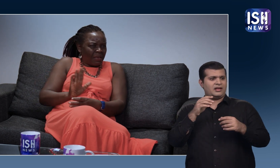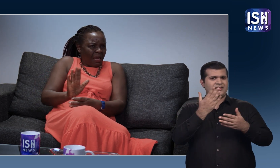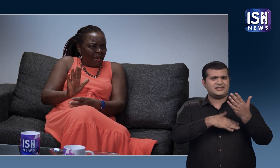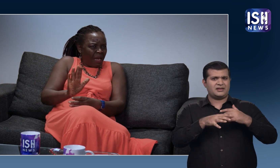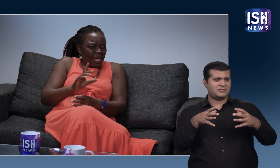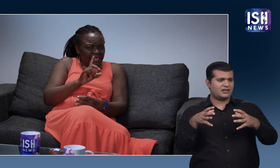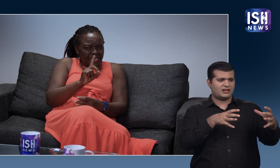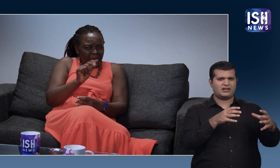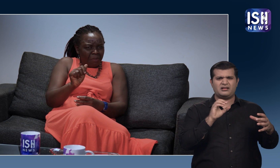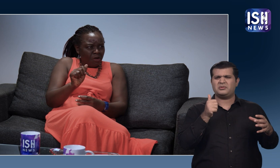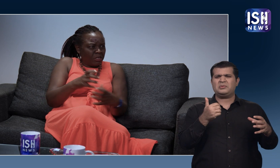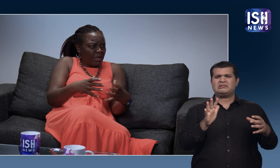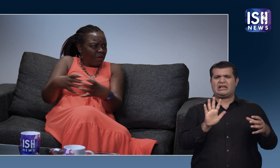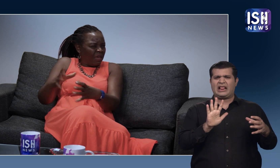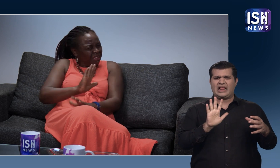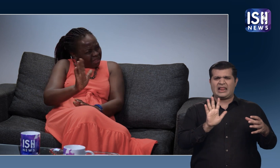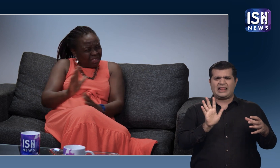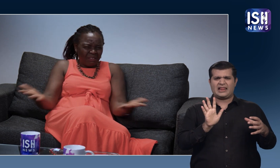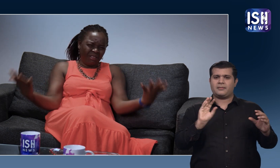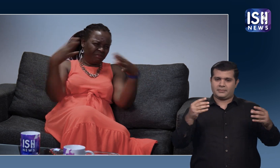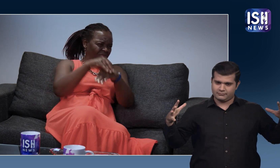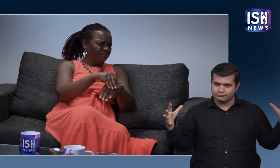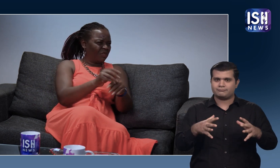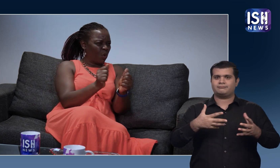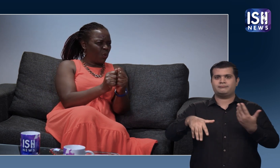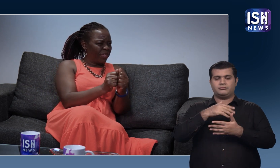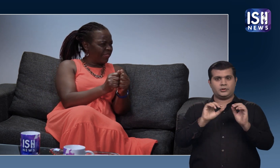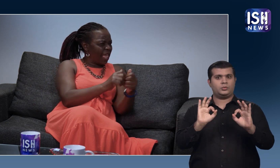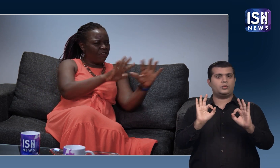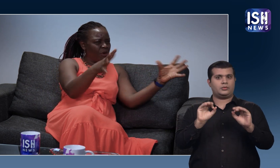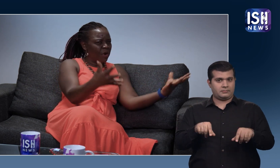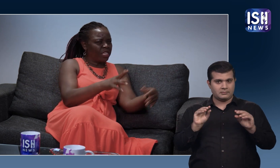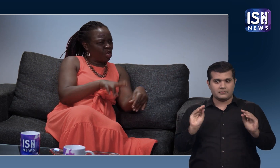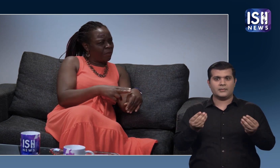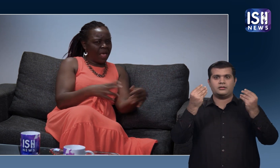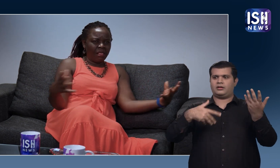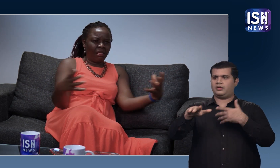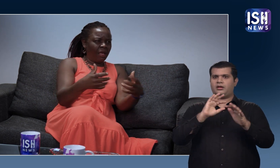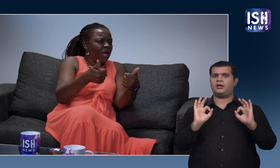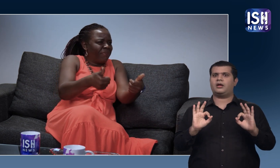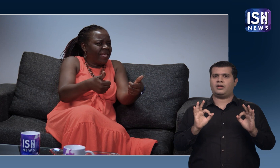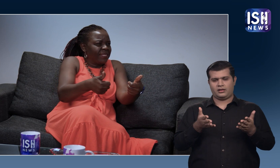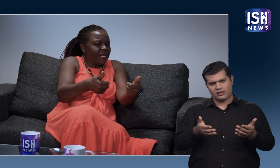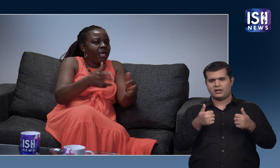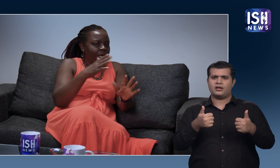like keeping People with Disablities isolated. They think that putting them together with normal students is best for them.